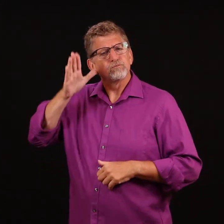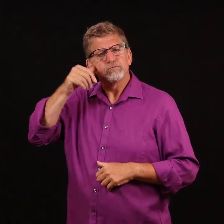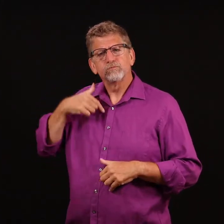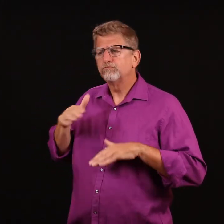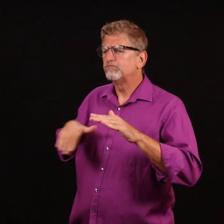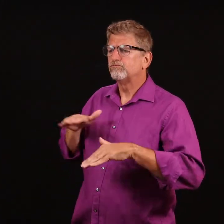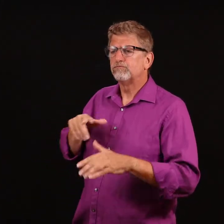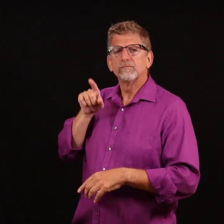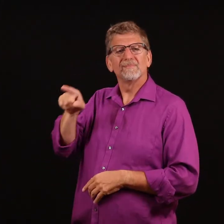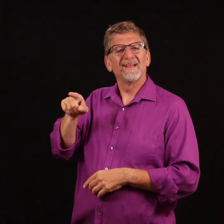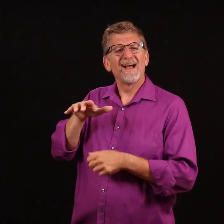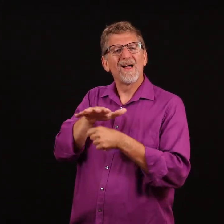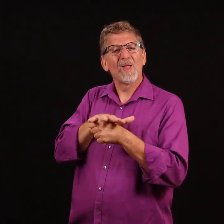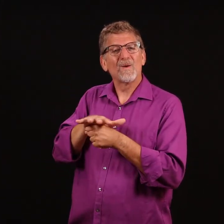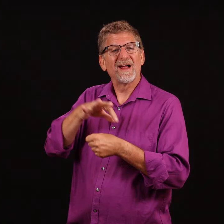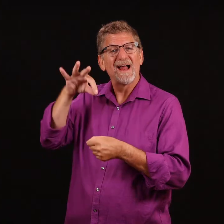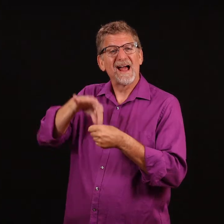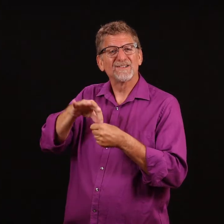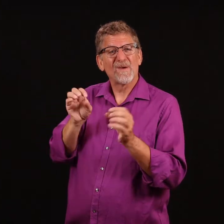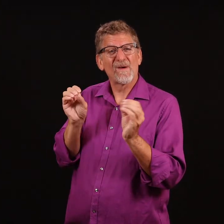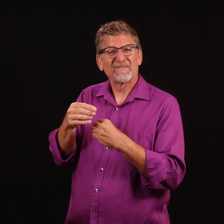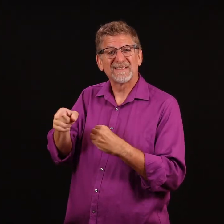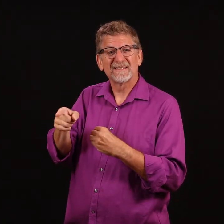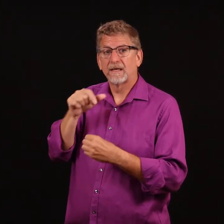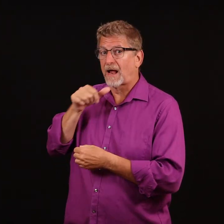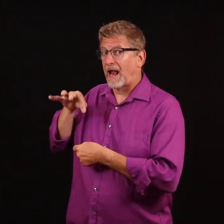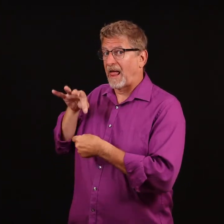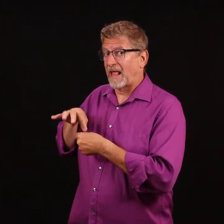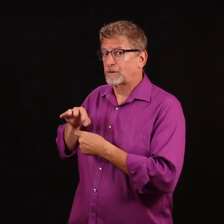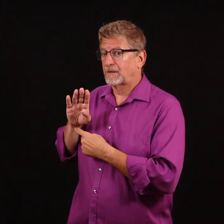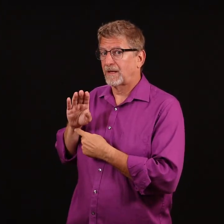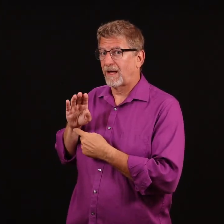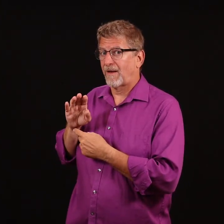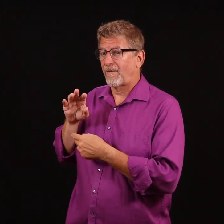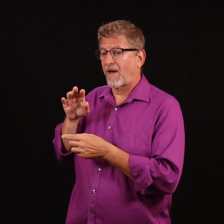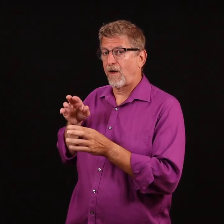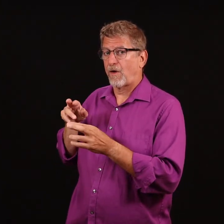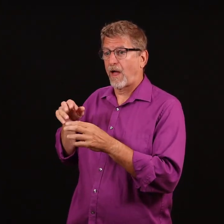hand at a local election office, not the election area,